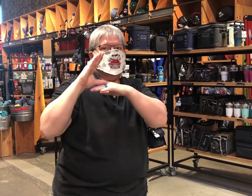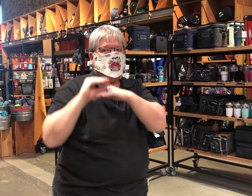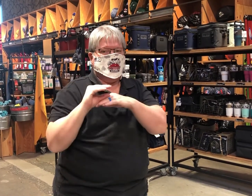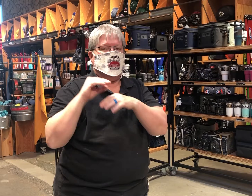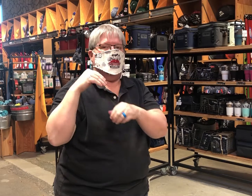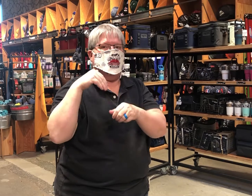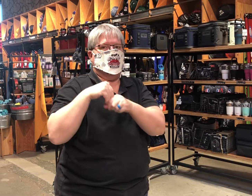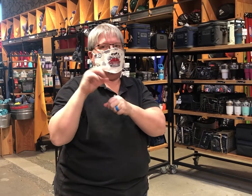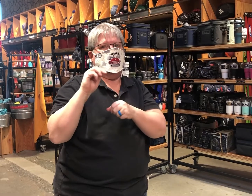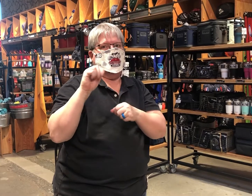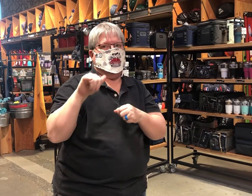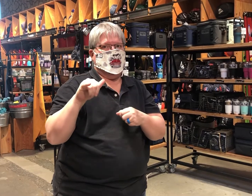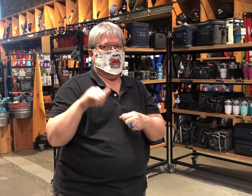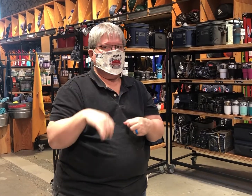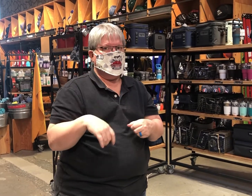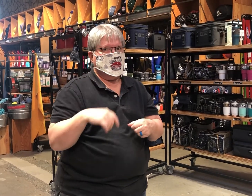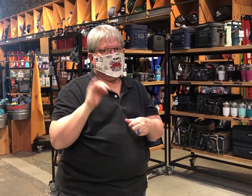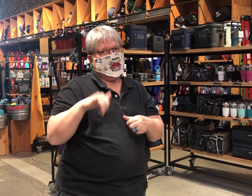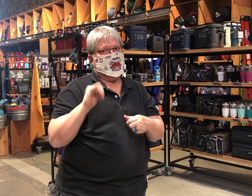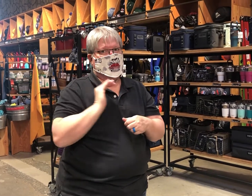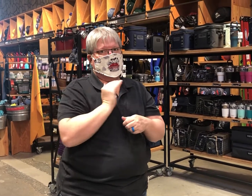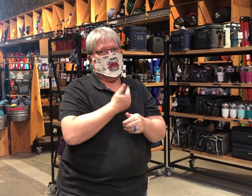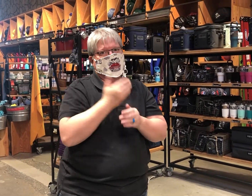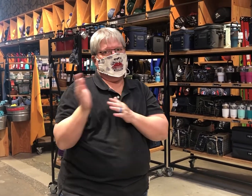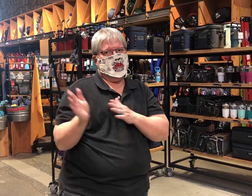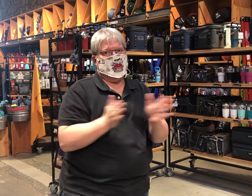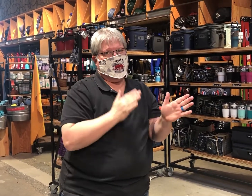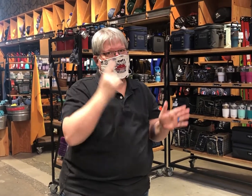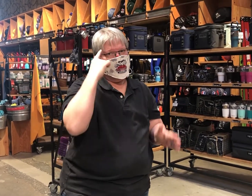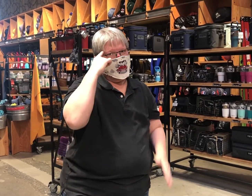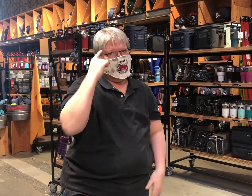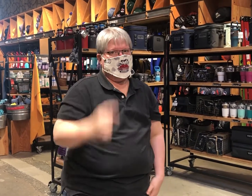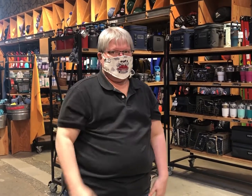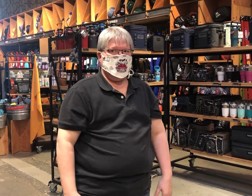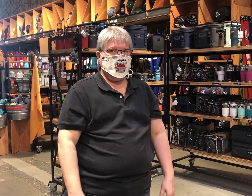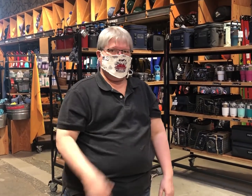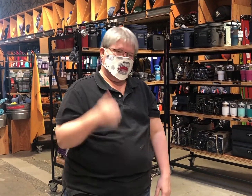we'll get a discount in May. So that's our plan. I think.